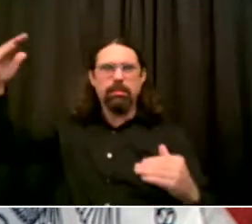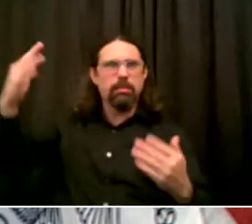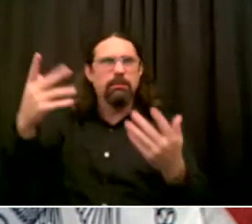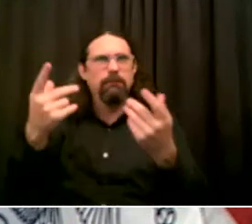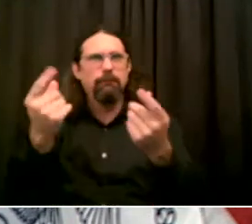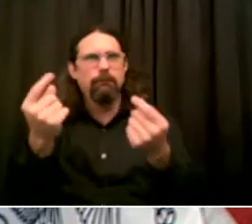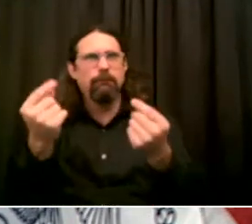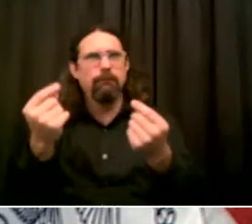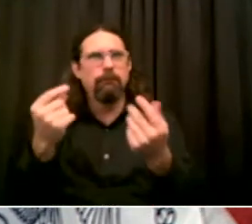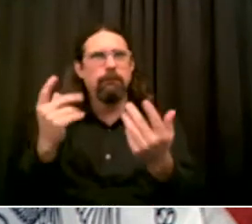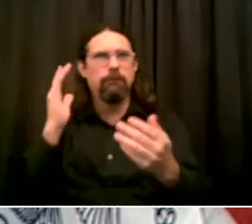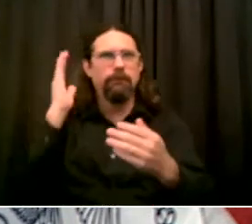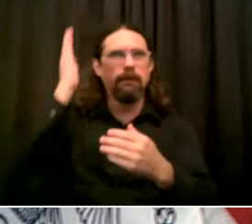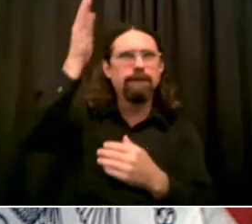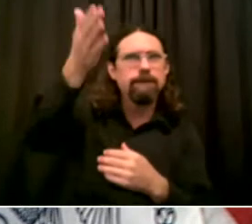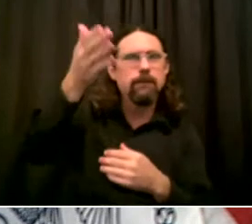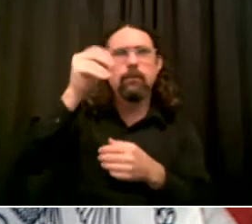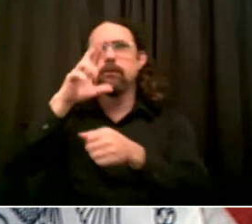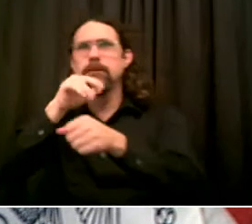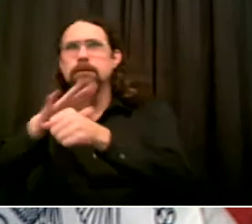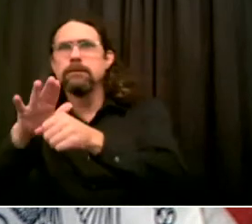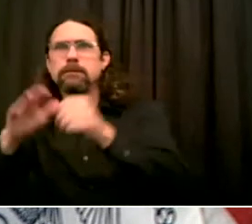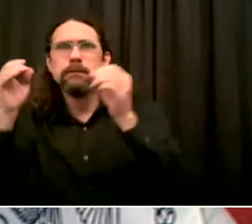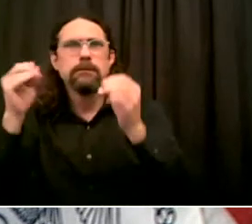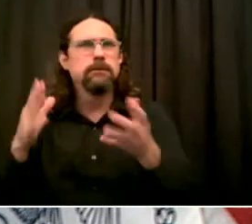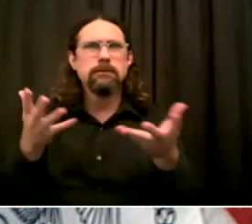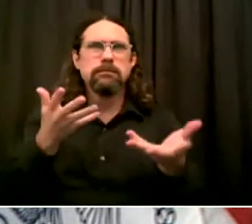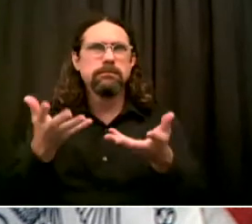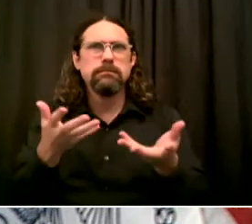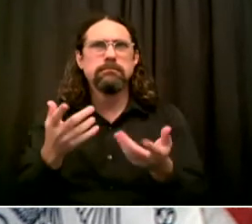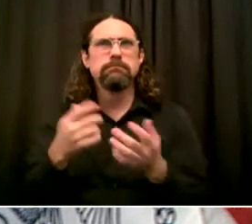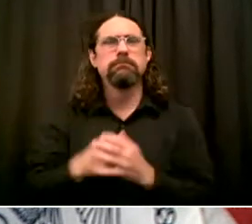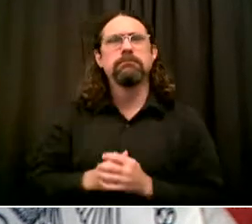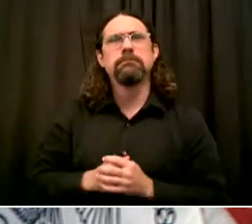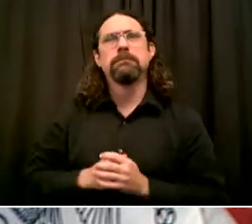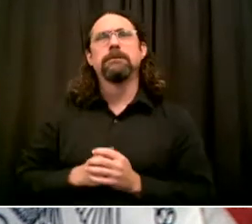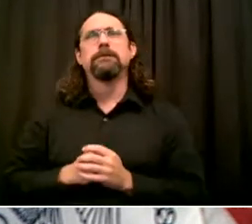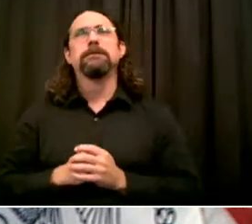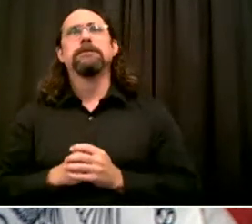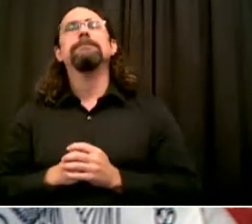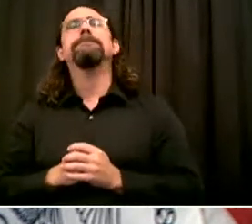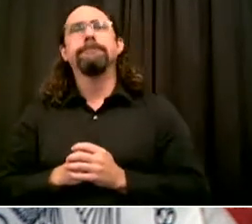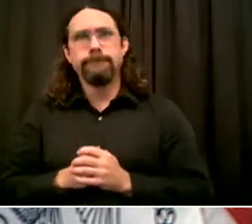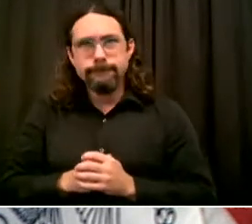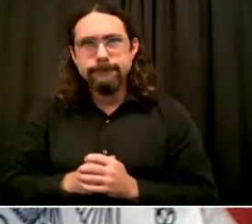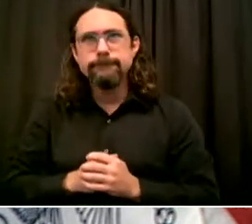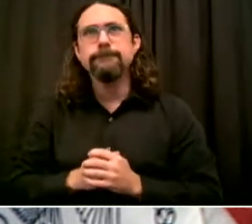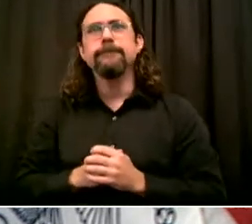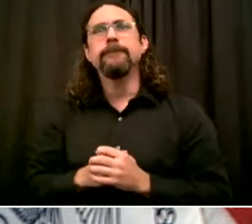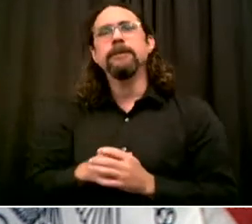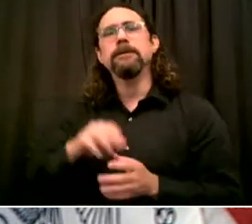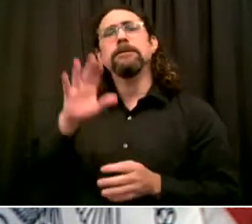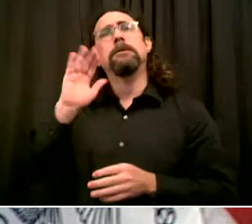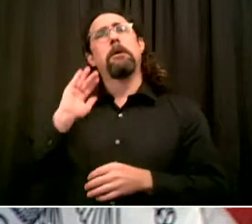EVER BE MADE PUBLIC. I GUESS THE POINT HERE IS WE EXPECT, SINCE